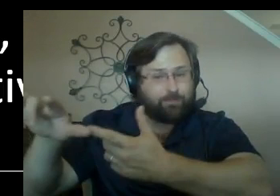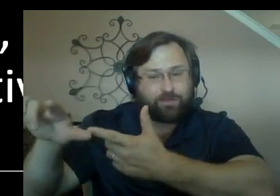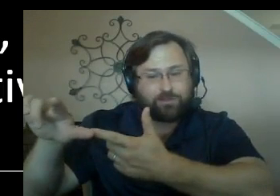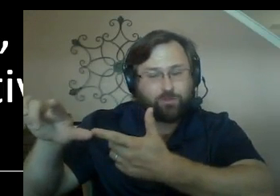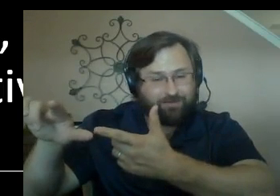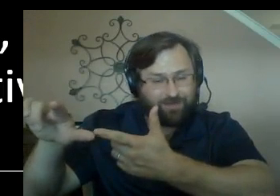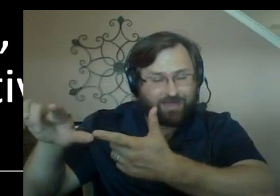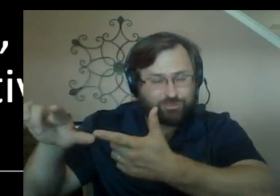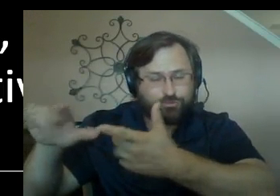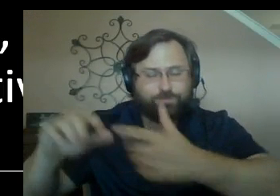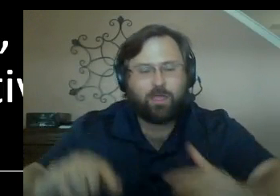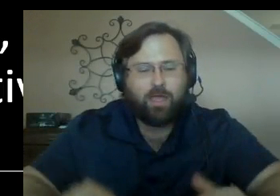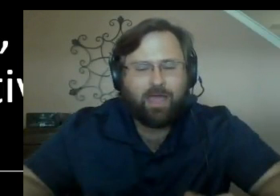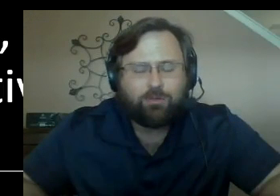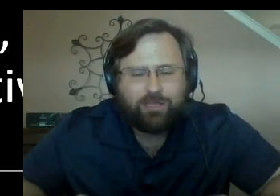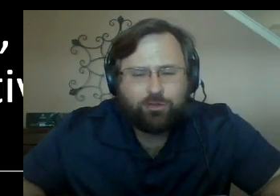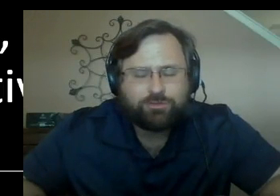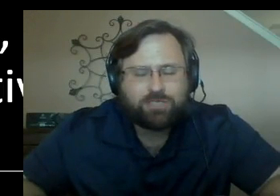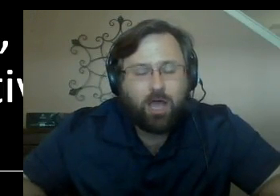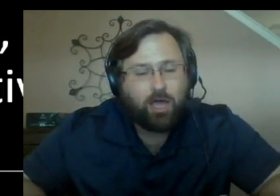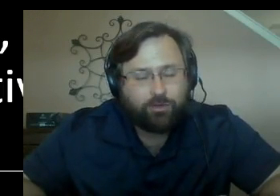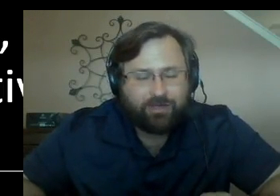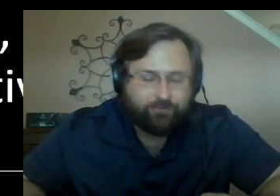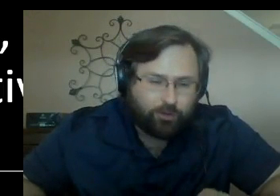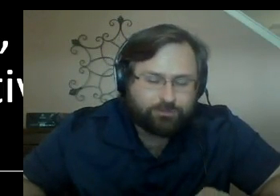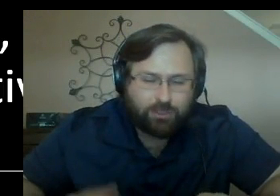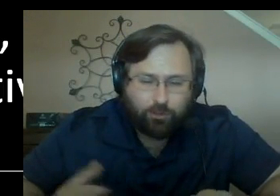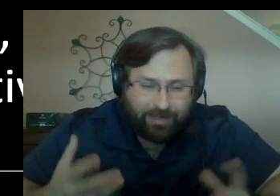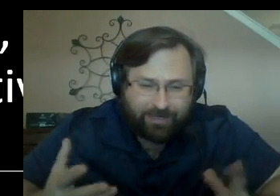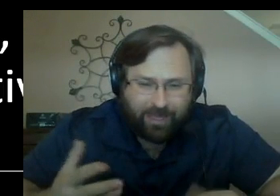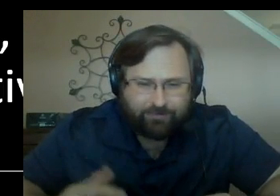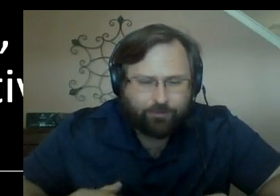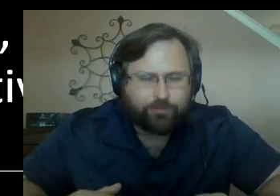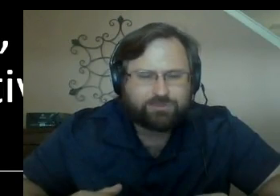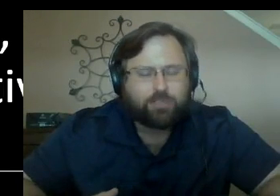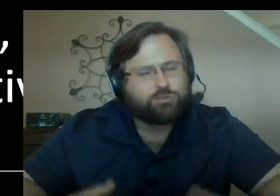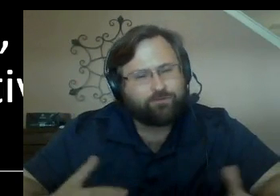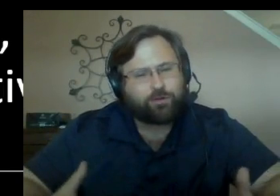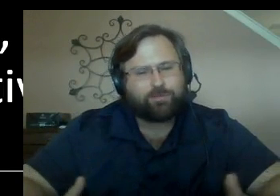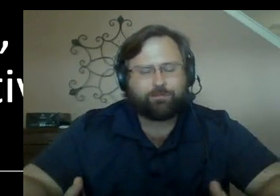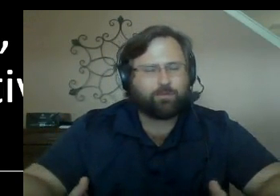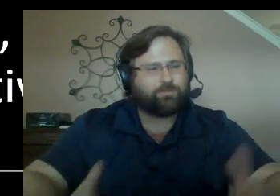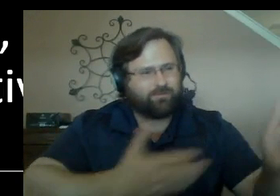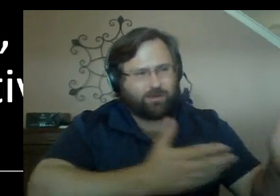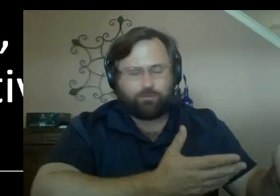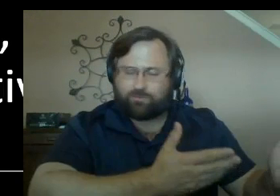up over there is where I fly to and we use agreeing verbs or indicating verbs to refer to people if I know that